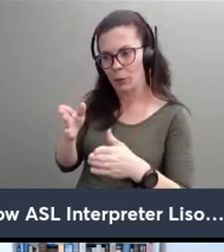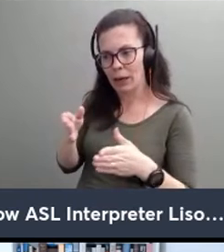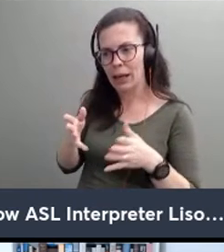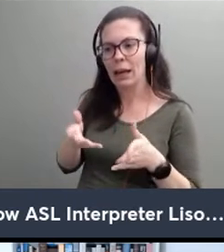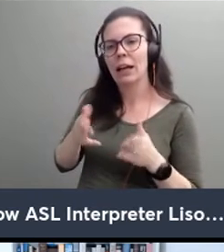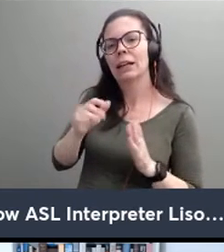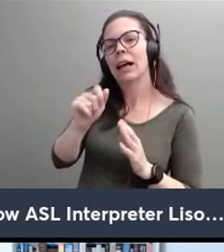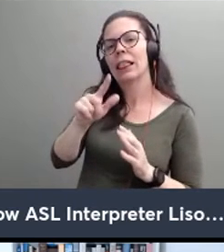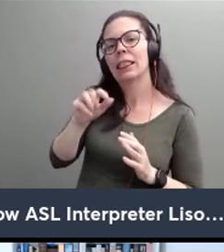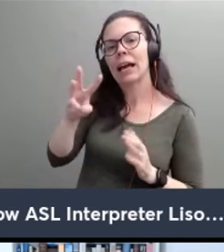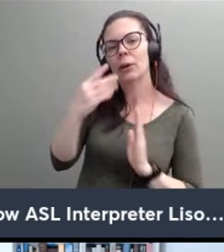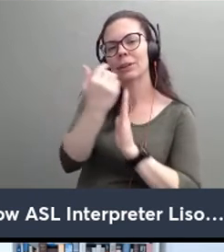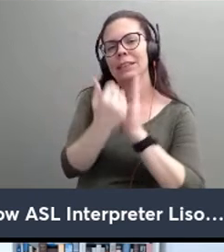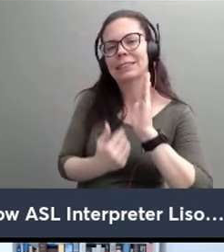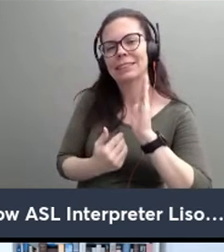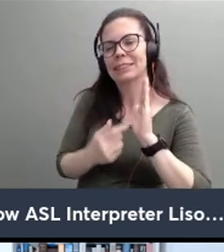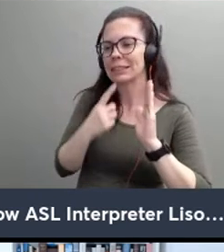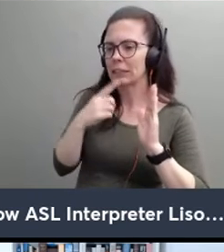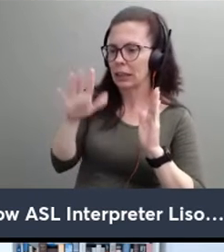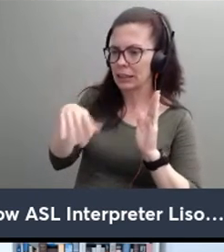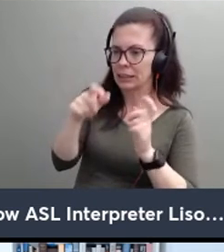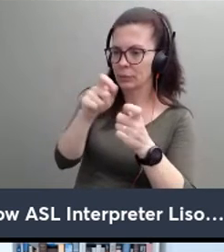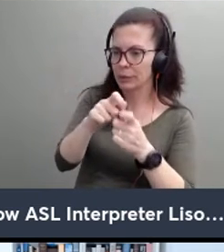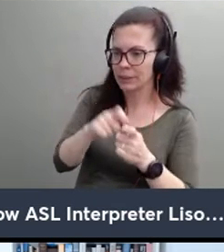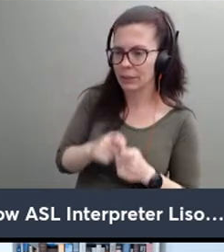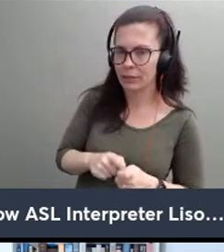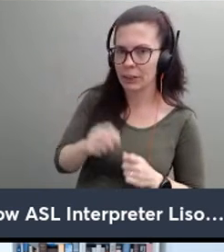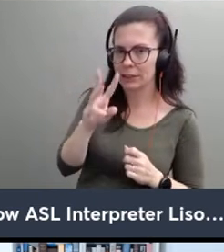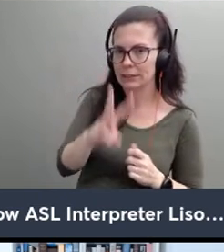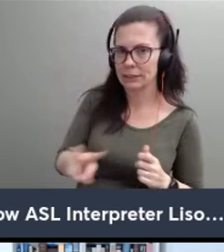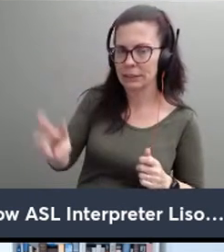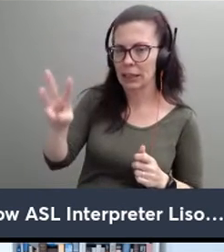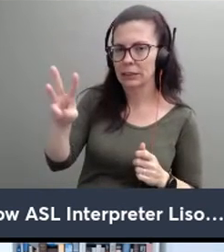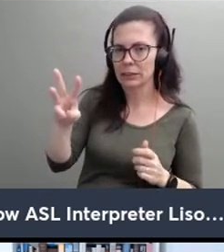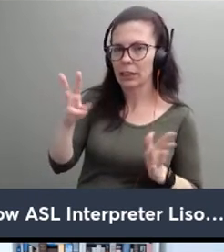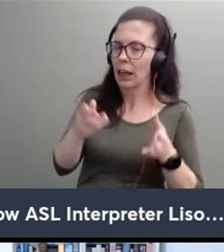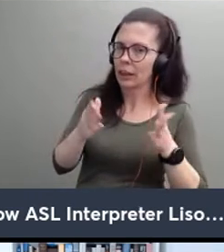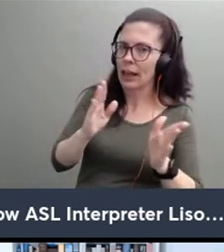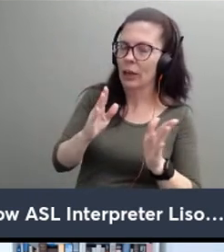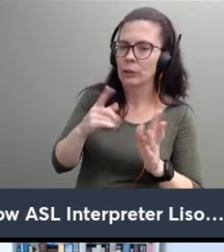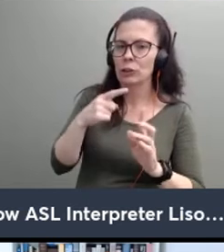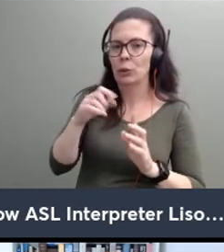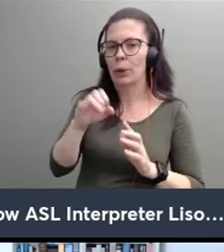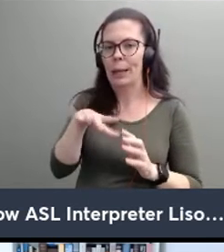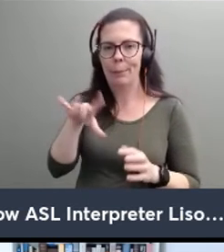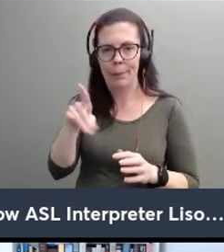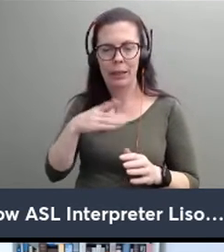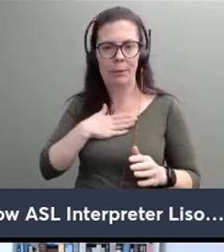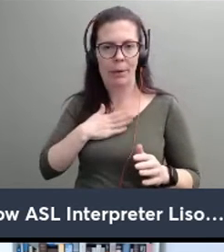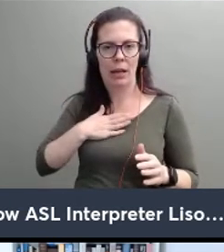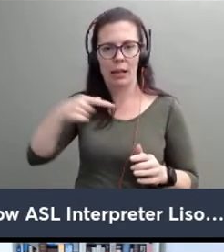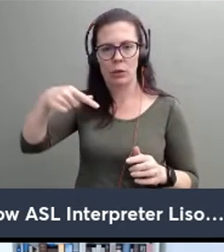and saying these are these specific sites that I'm allowed to embed my QuickSight dashboard onto.